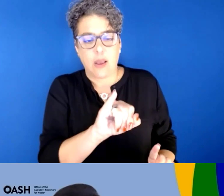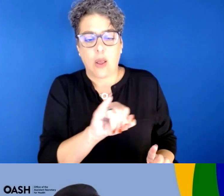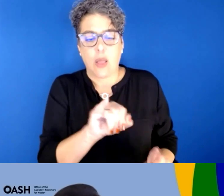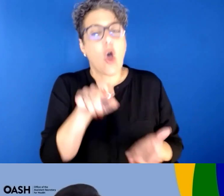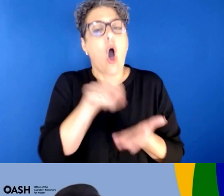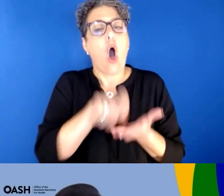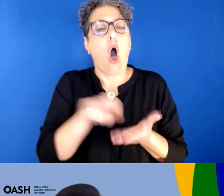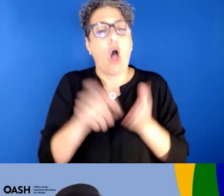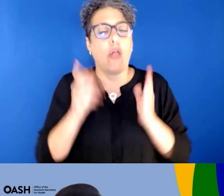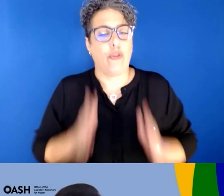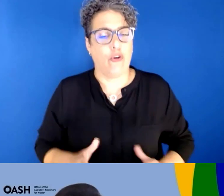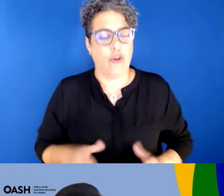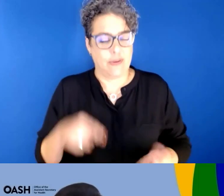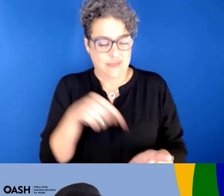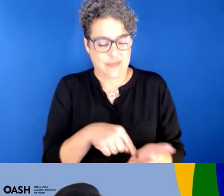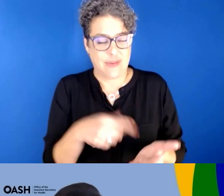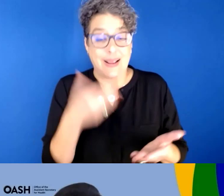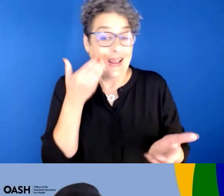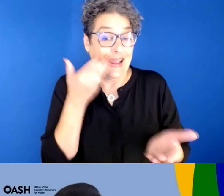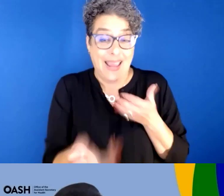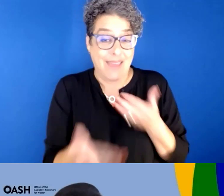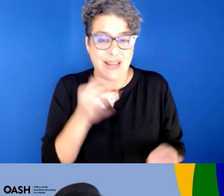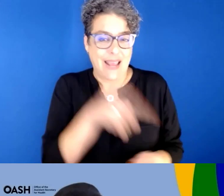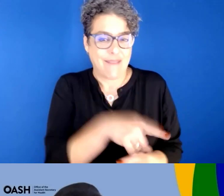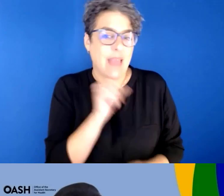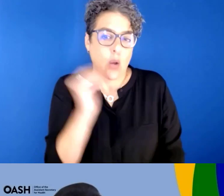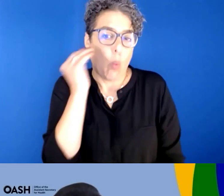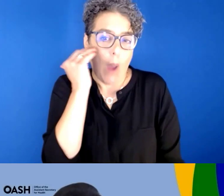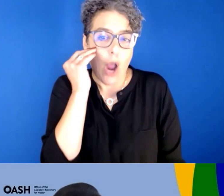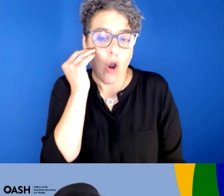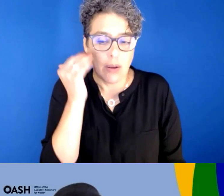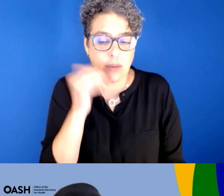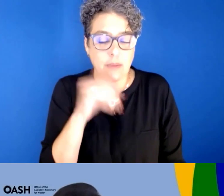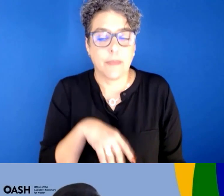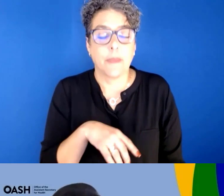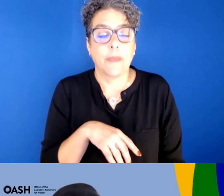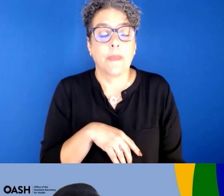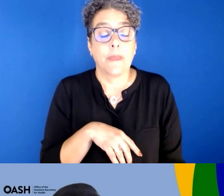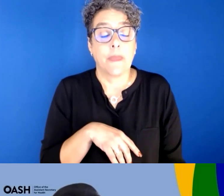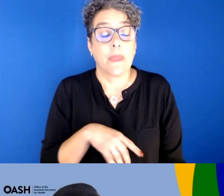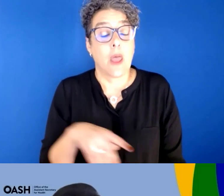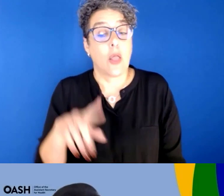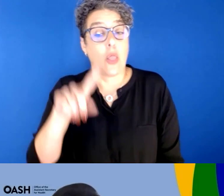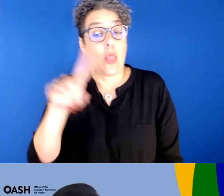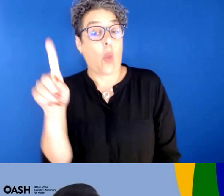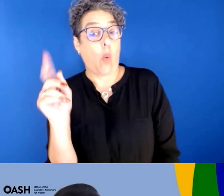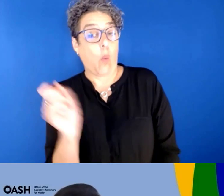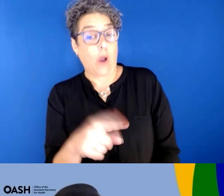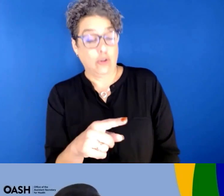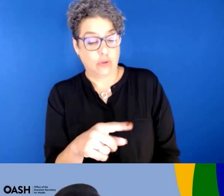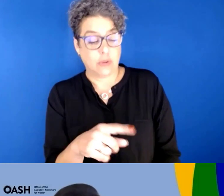You're ultimately on the line even if they were not aware. The question is, can an administrator at an organization